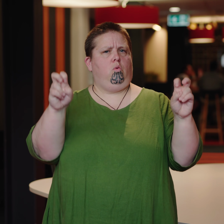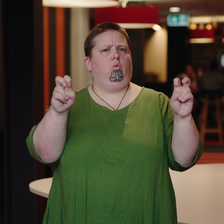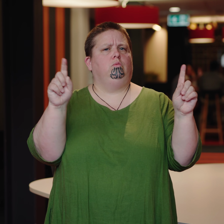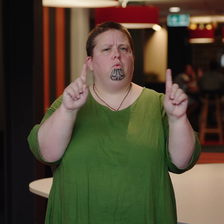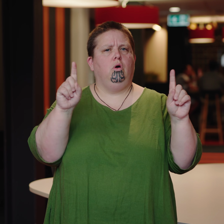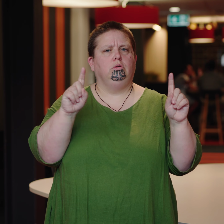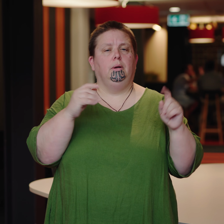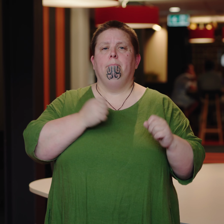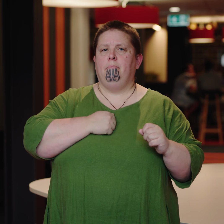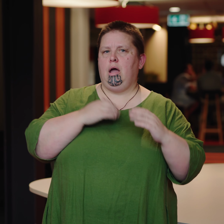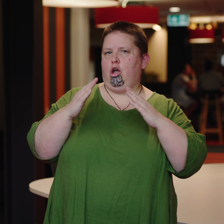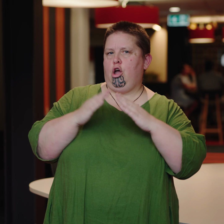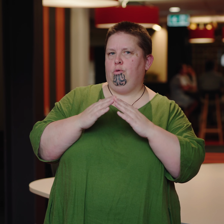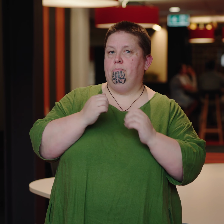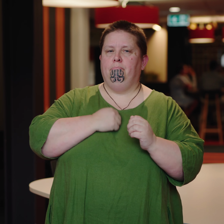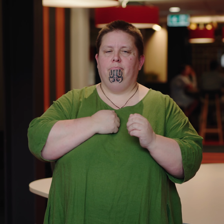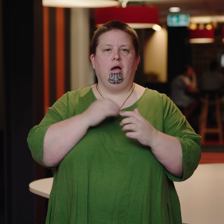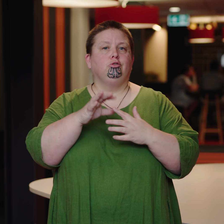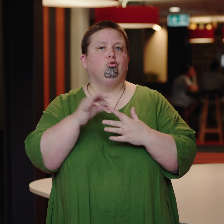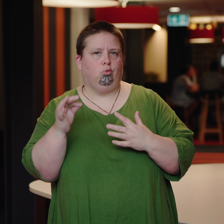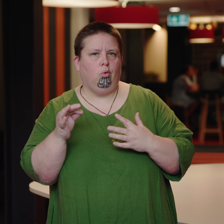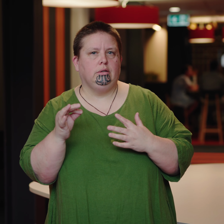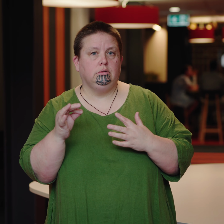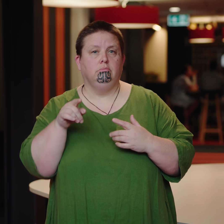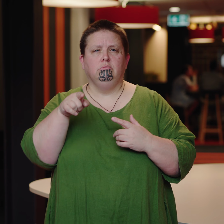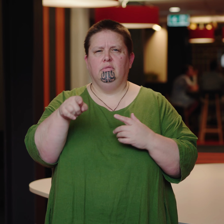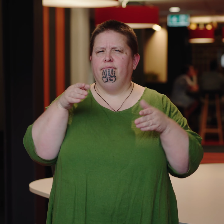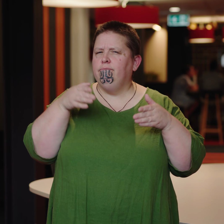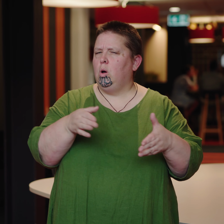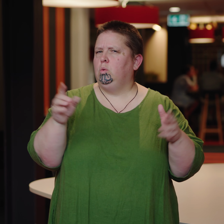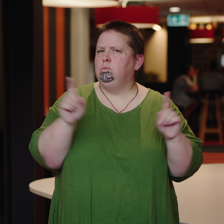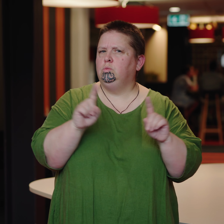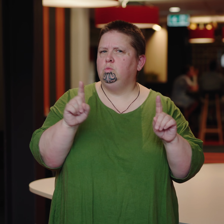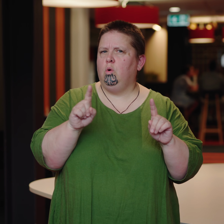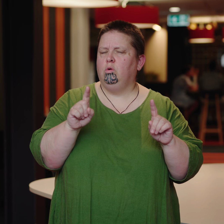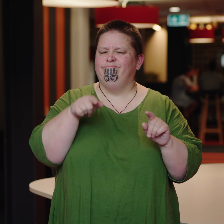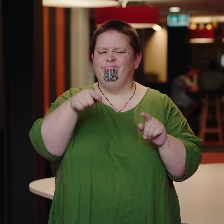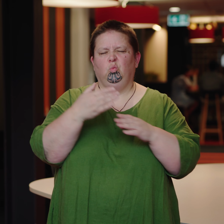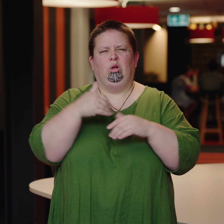The My Home My Choice program focuses on work needed to transform the